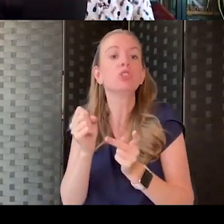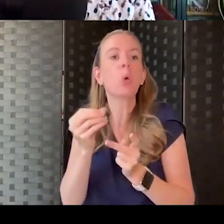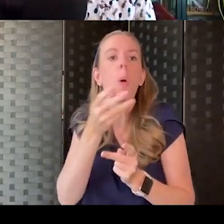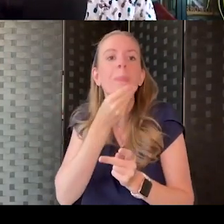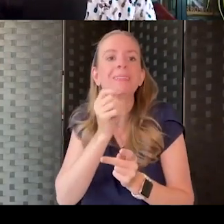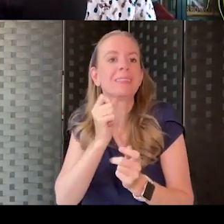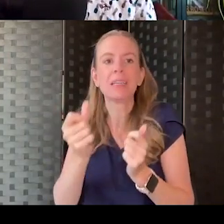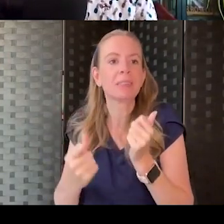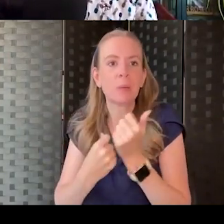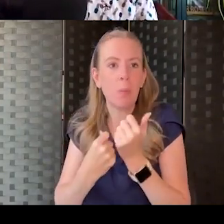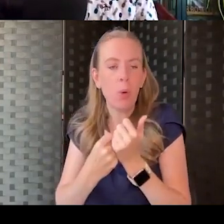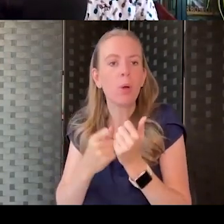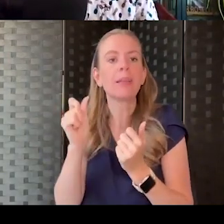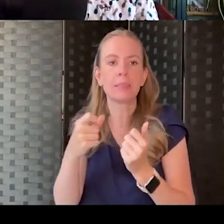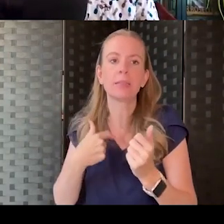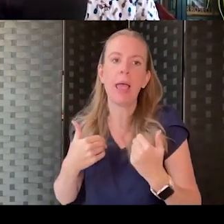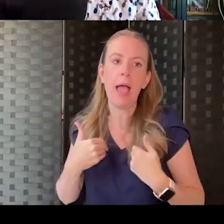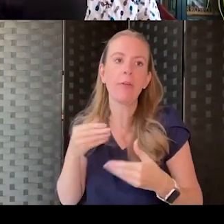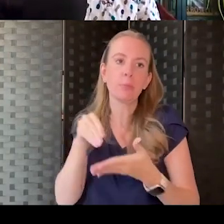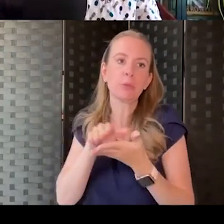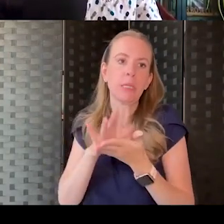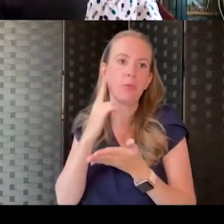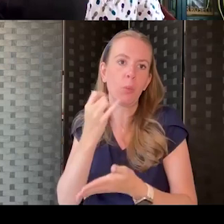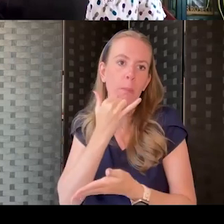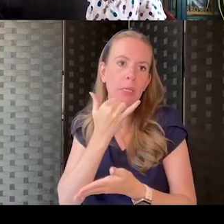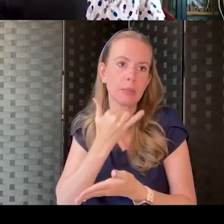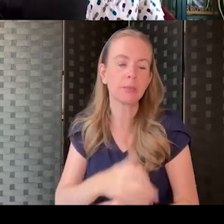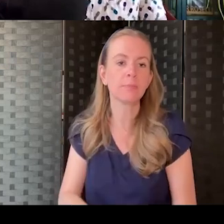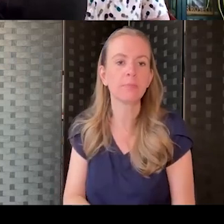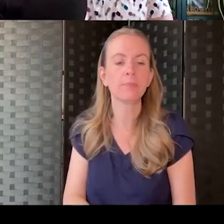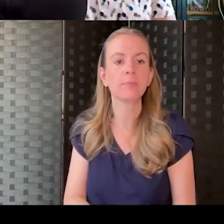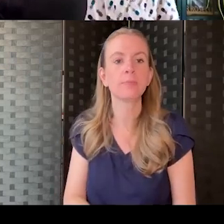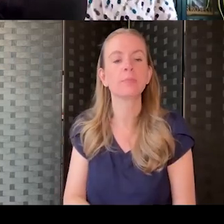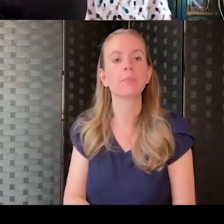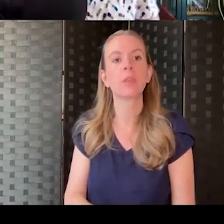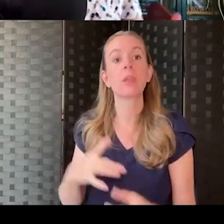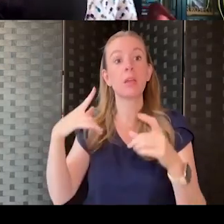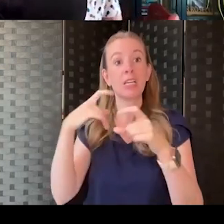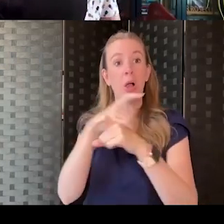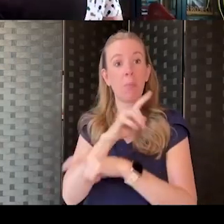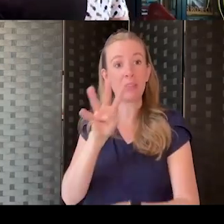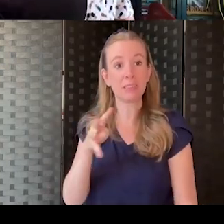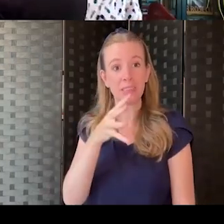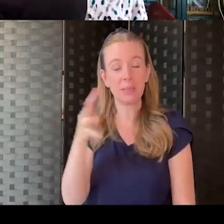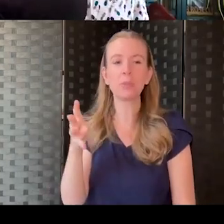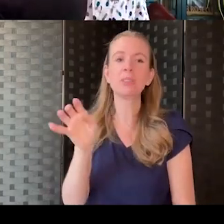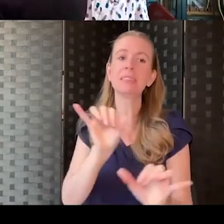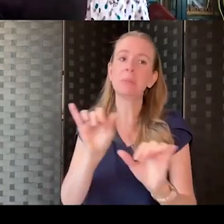yes, I have filed bugs. Now a complex table, similar but different. It also benefits from